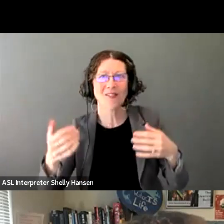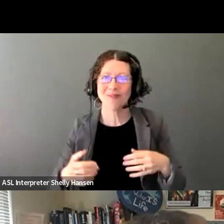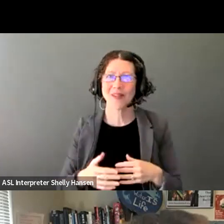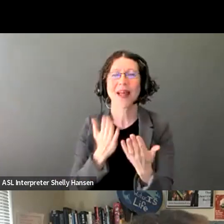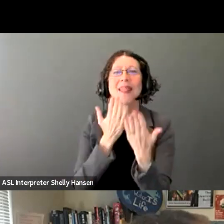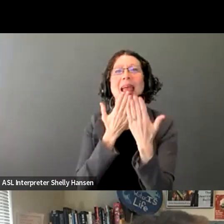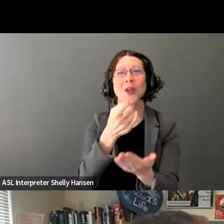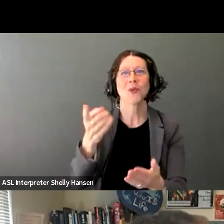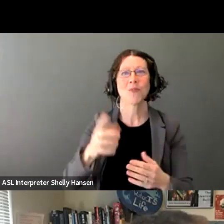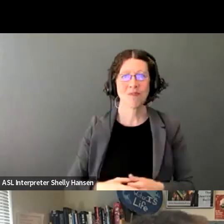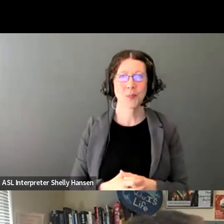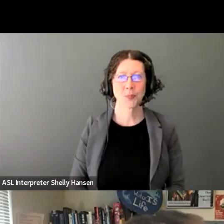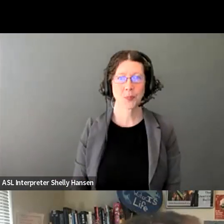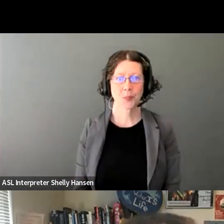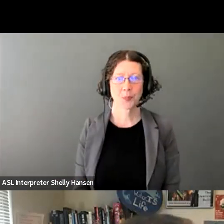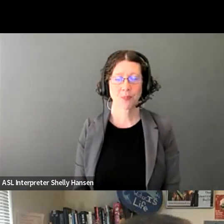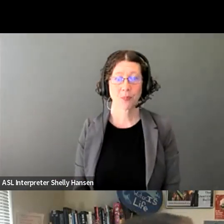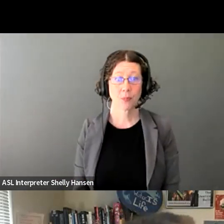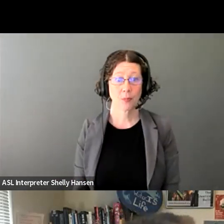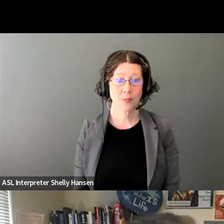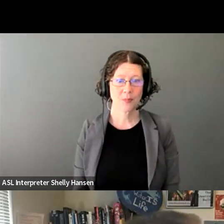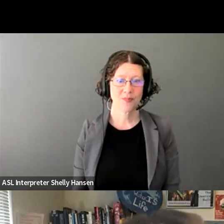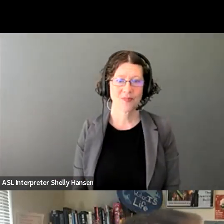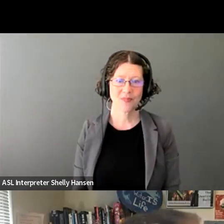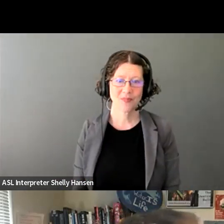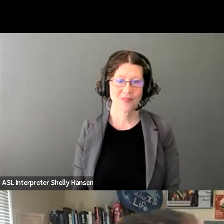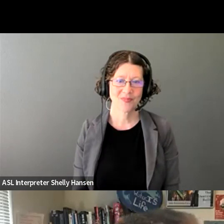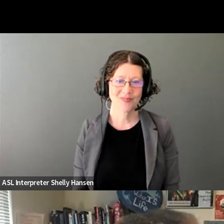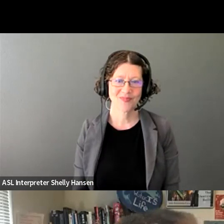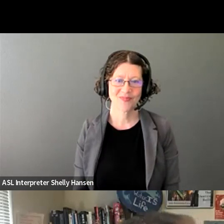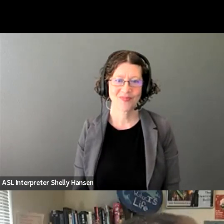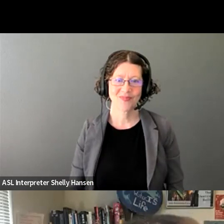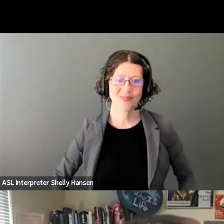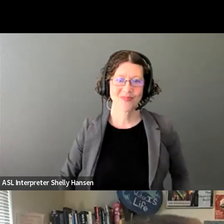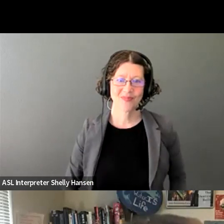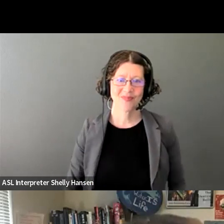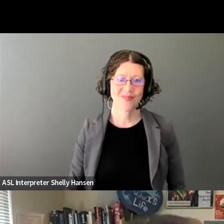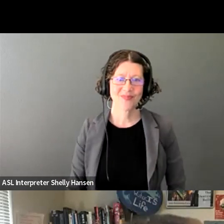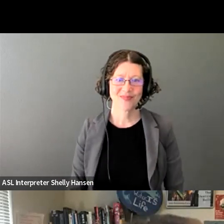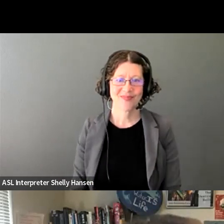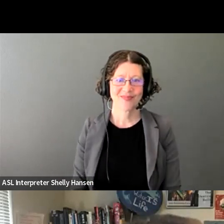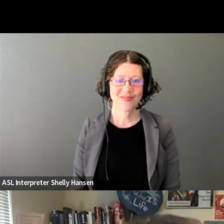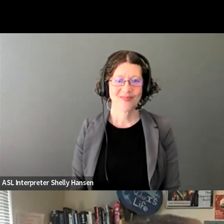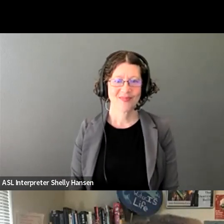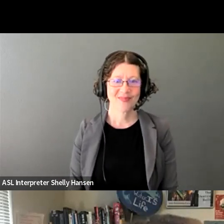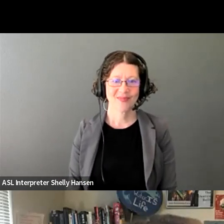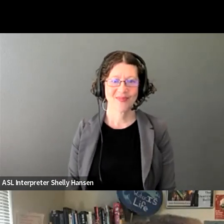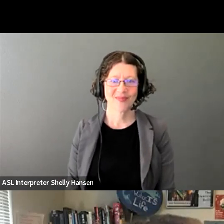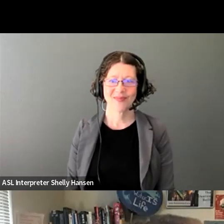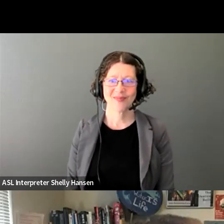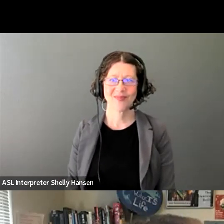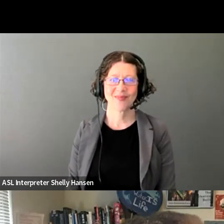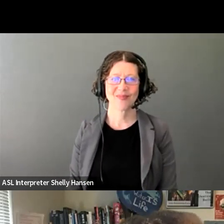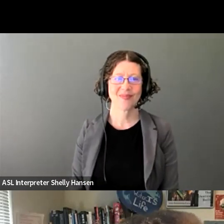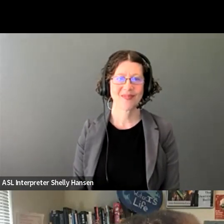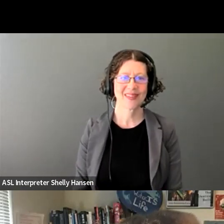I'll jump in.